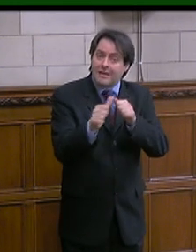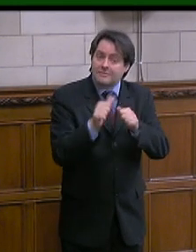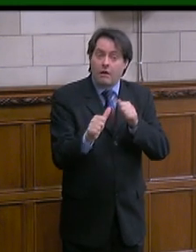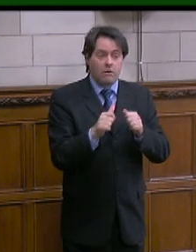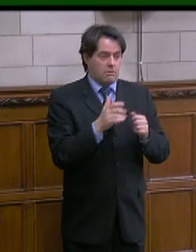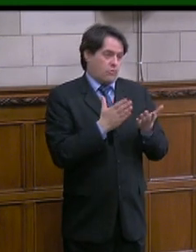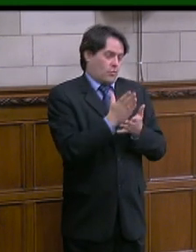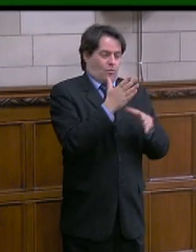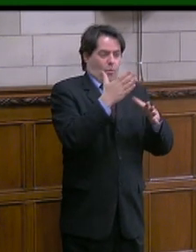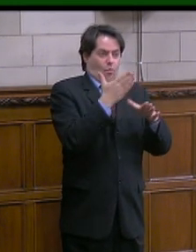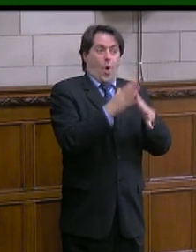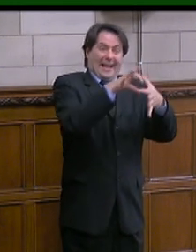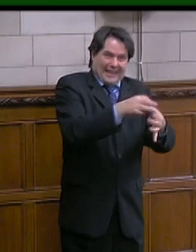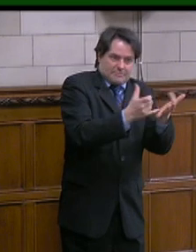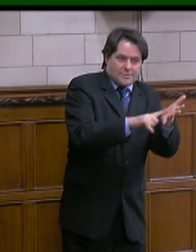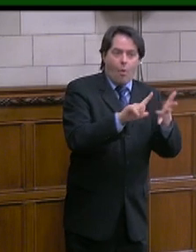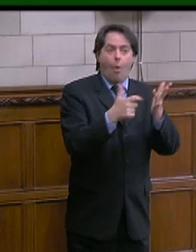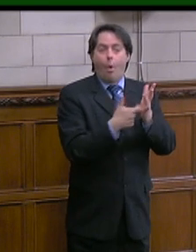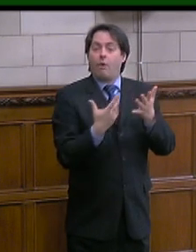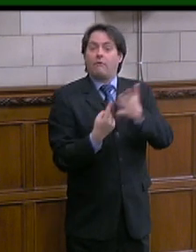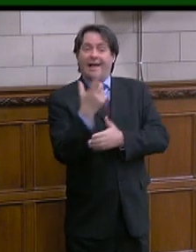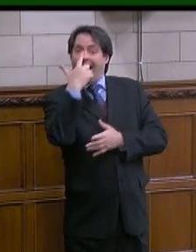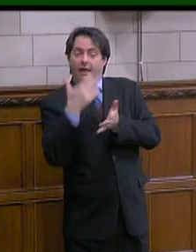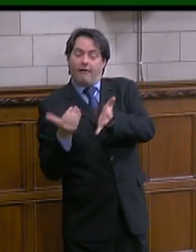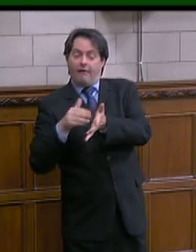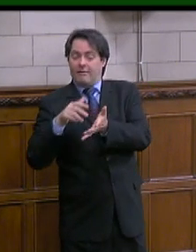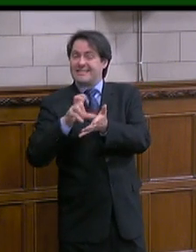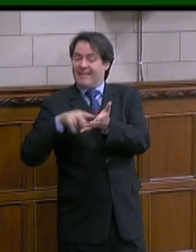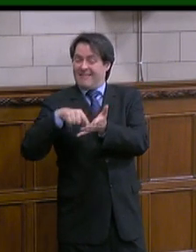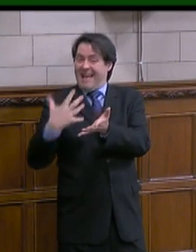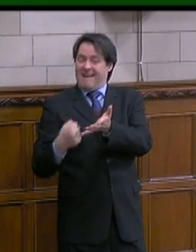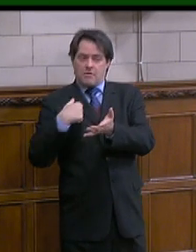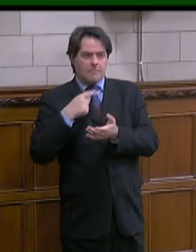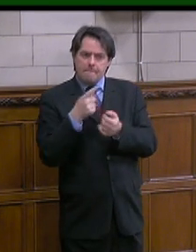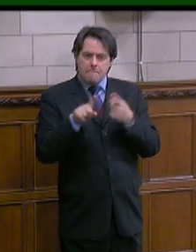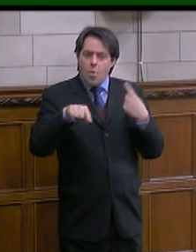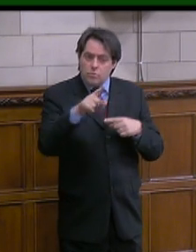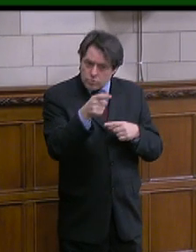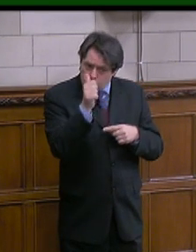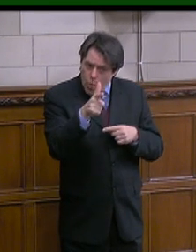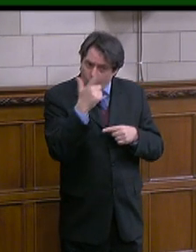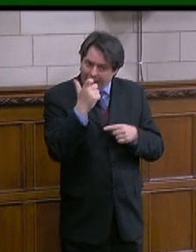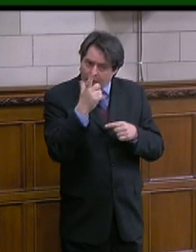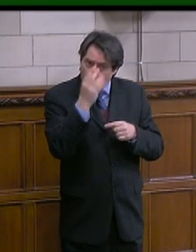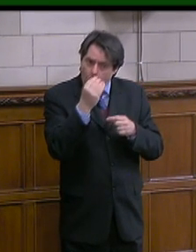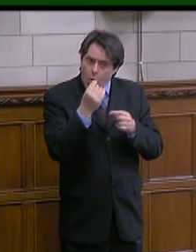and indirectly, but many did not know of anywhere they could learn it at no or little cost.